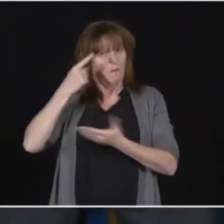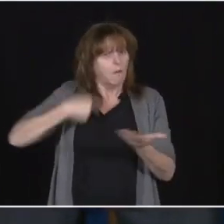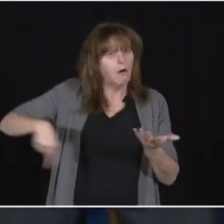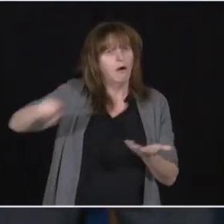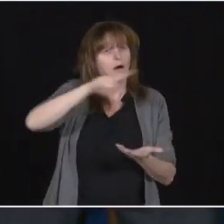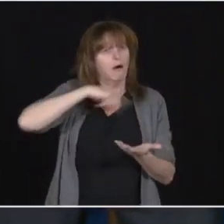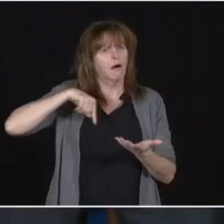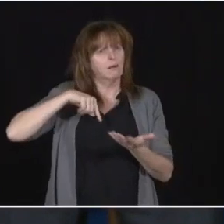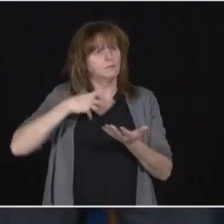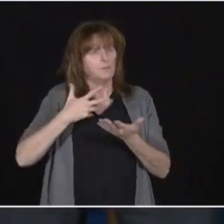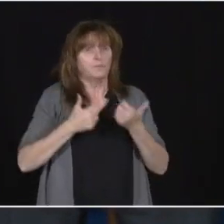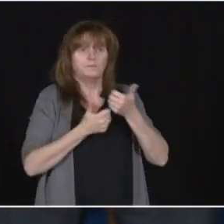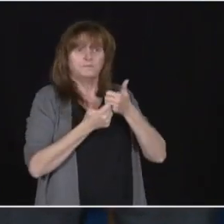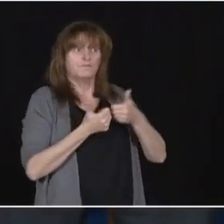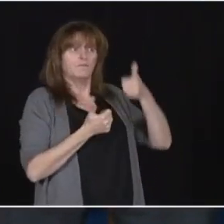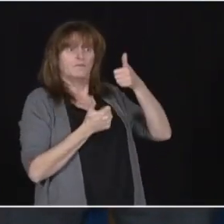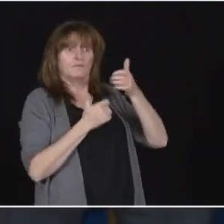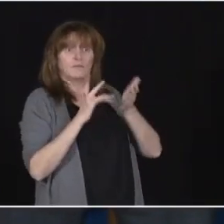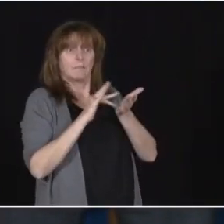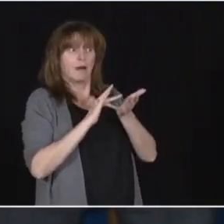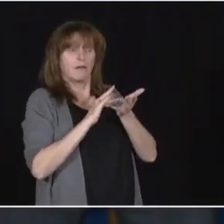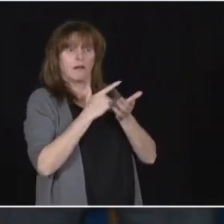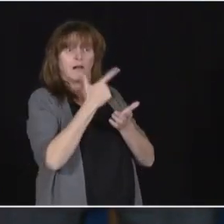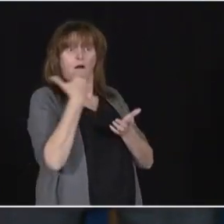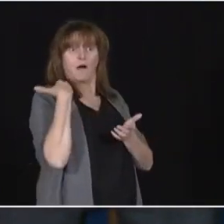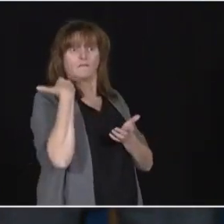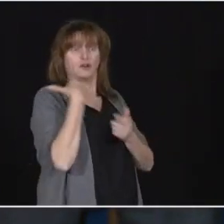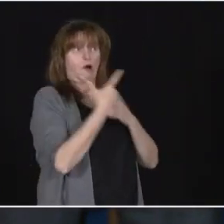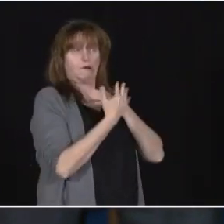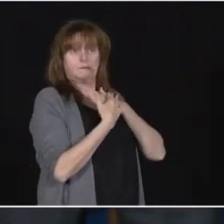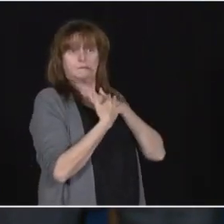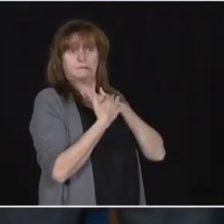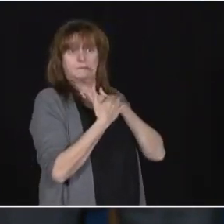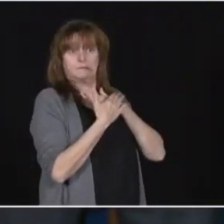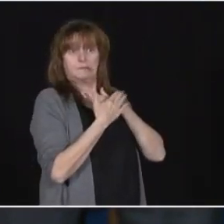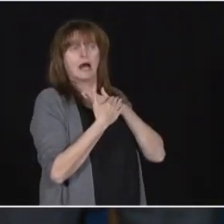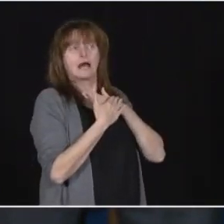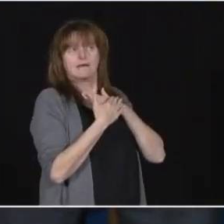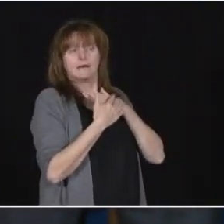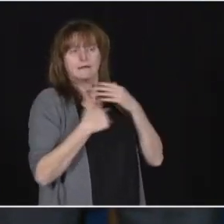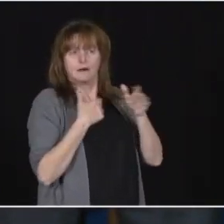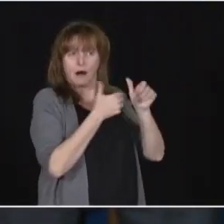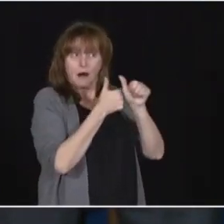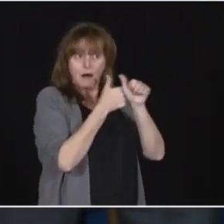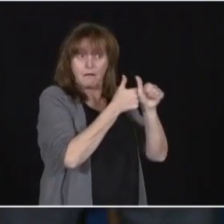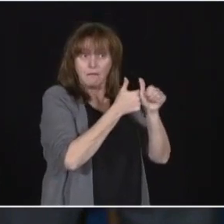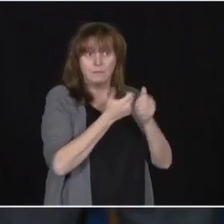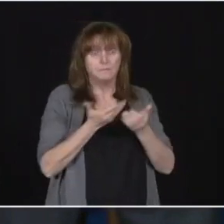anyone traveling on public transit where a face covering to help stop the spread of COVID-19.